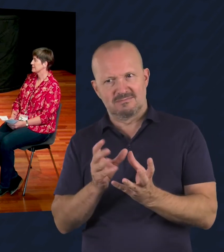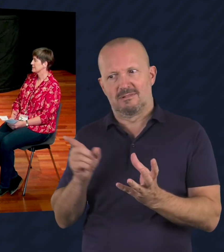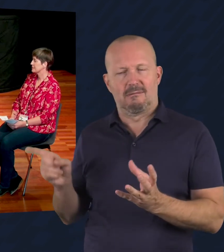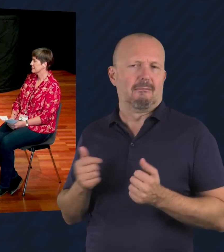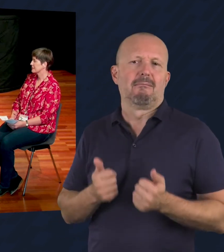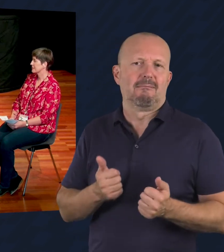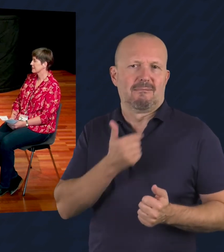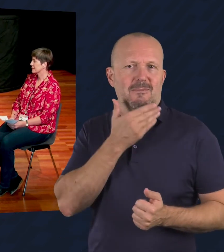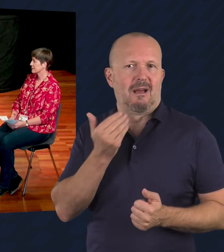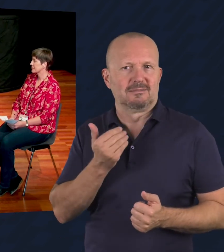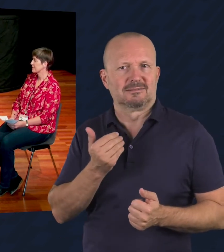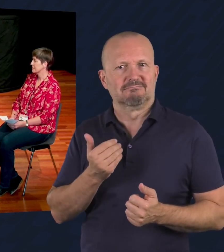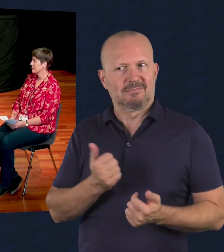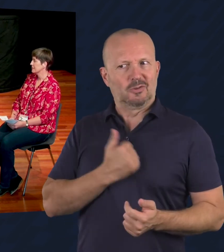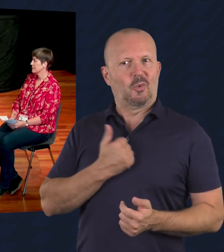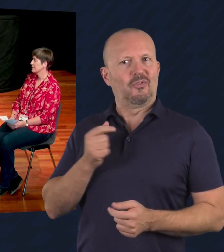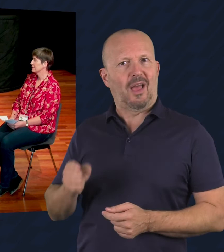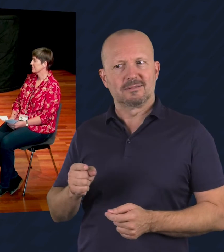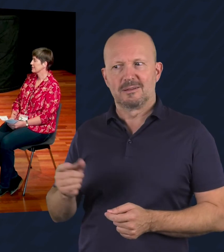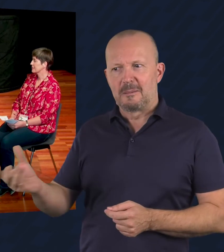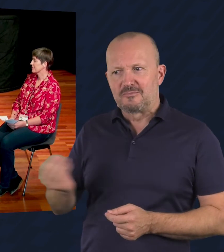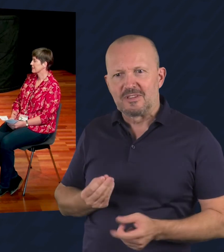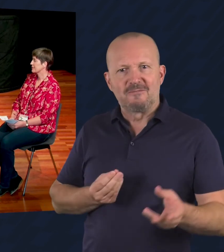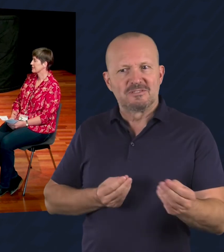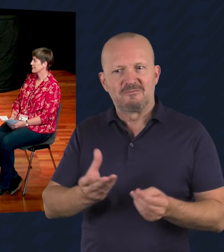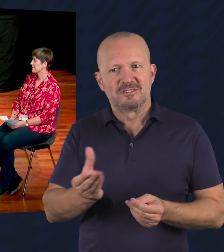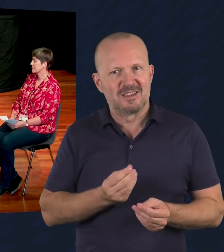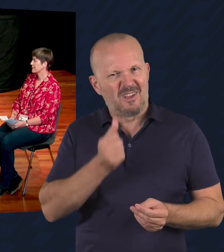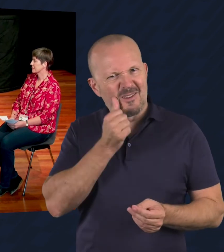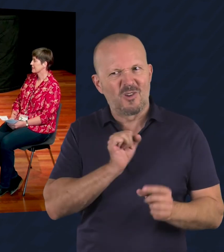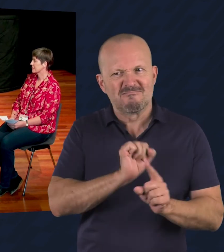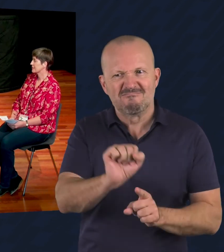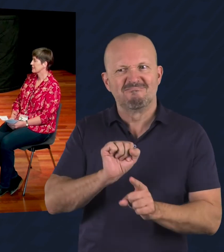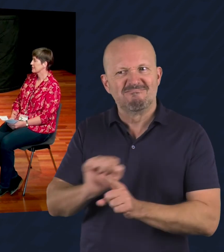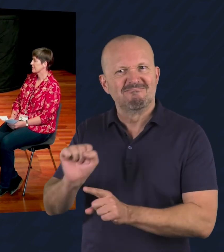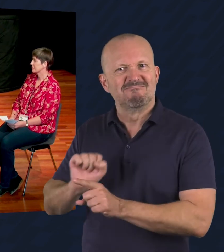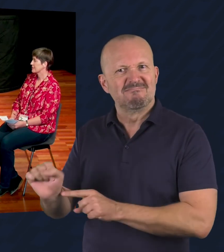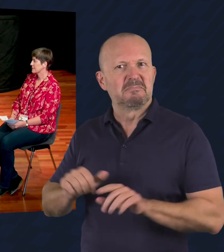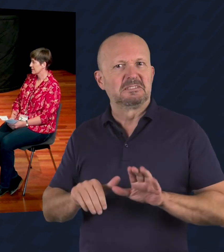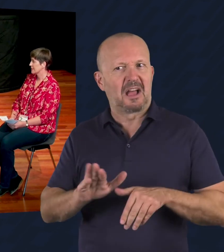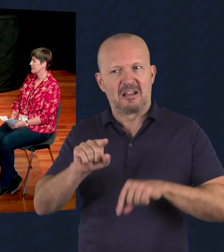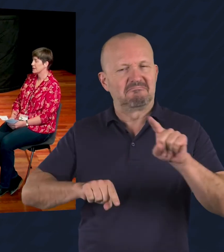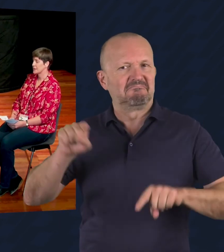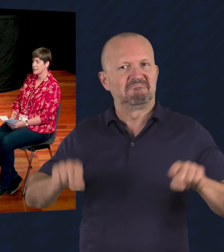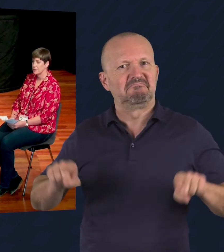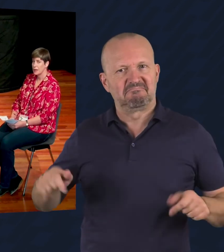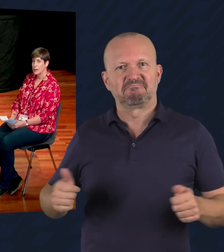And that, for me was a very special part of the project to let seen the individual voices of our describers develop. Fantastic.